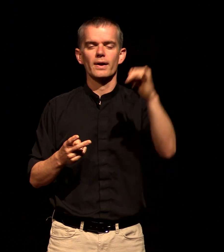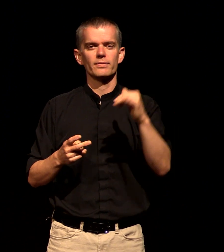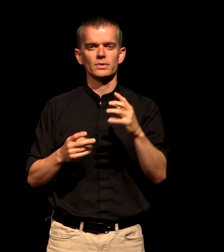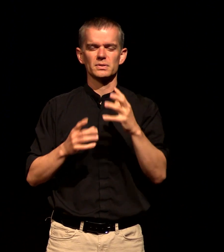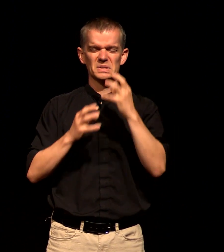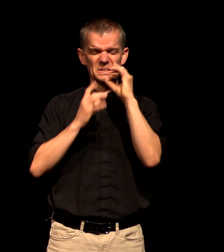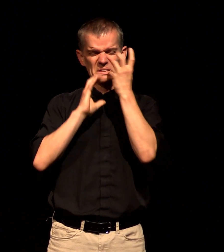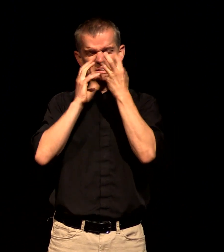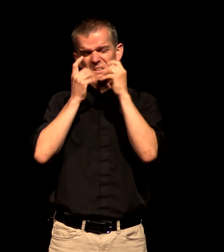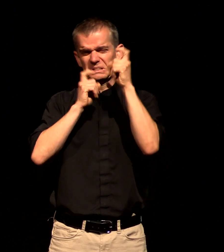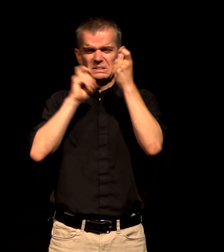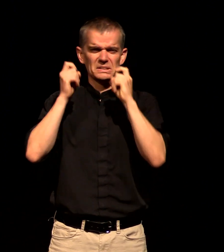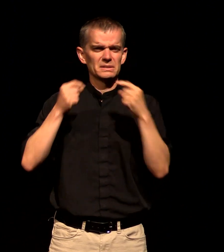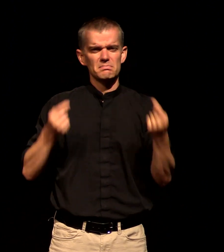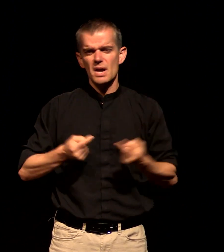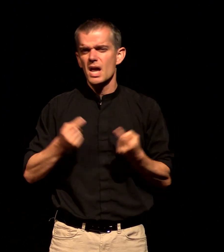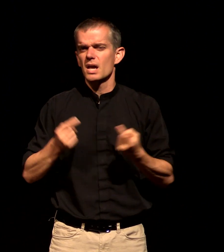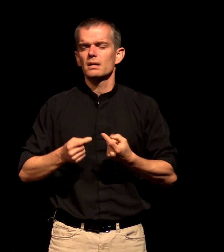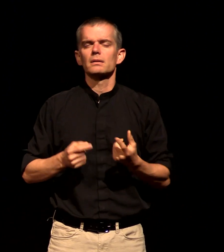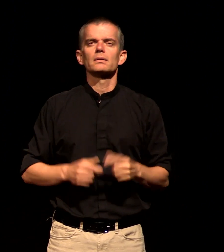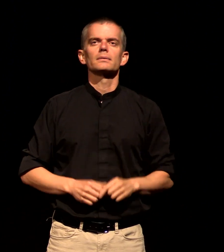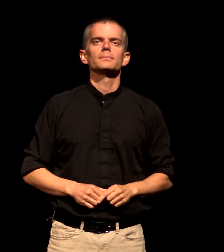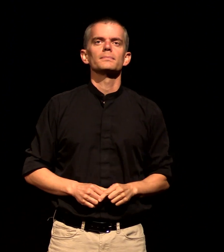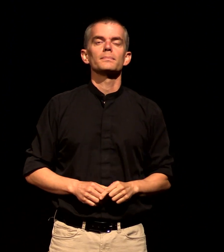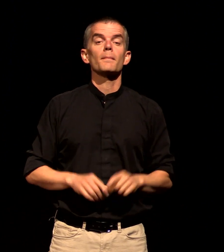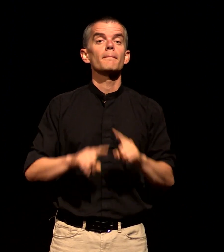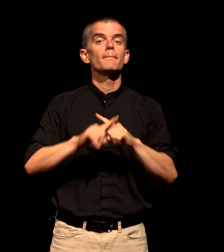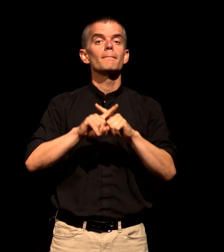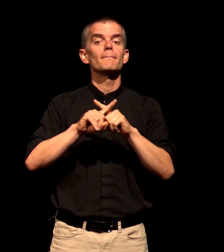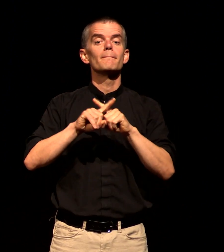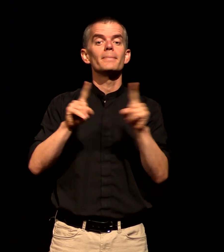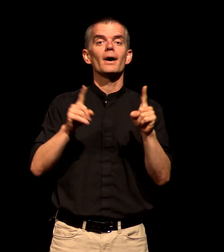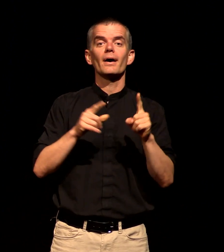uses words like never and forever, and his face in the